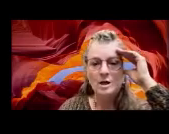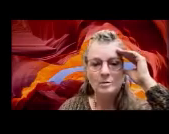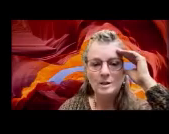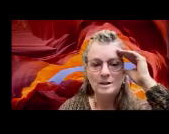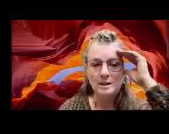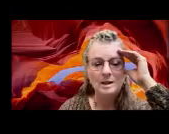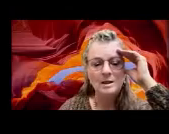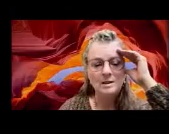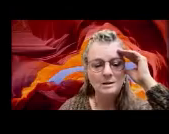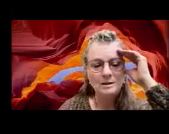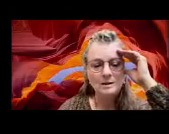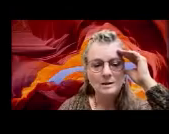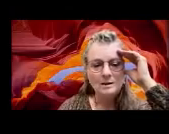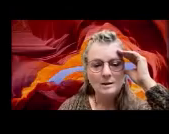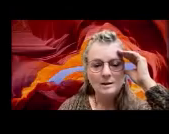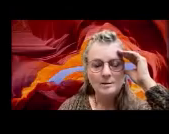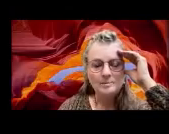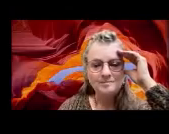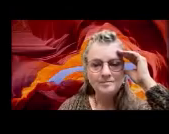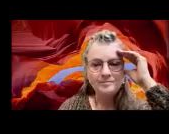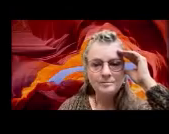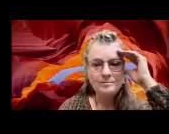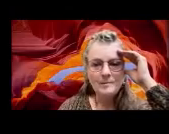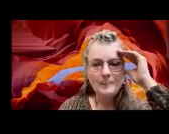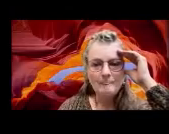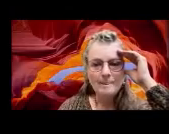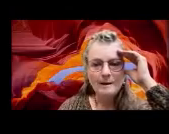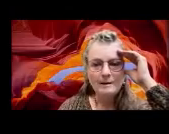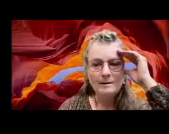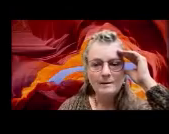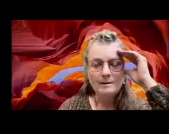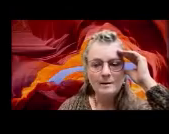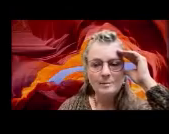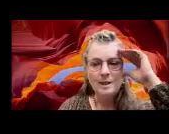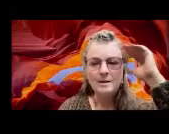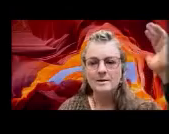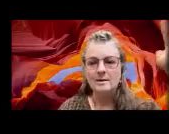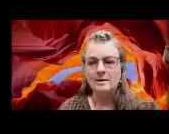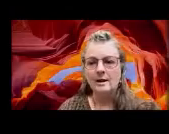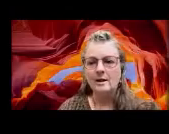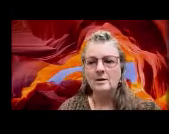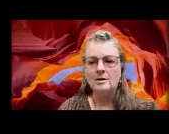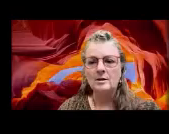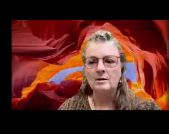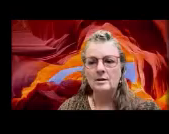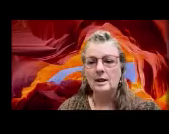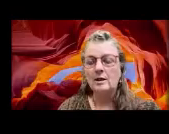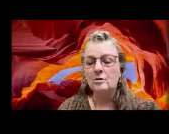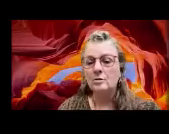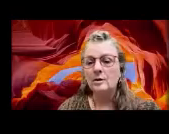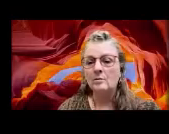not always seeing it, because, like, adults think you're doing